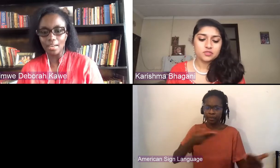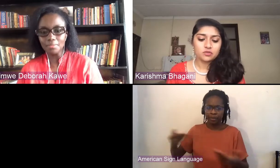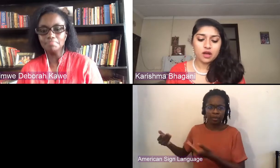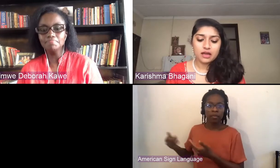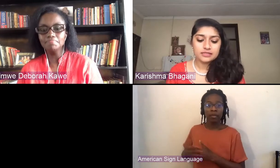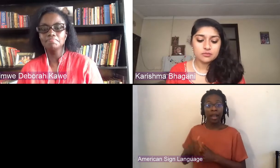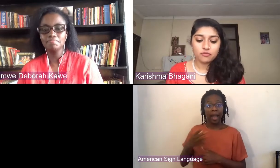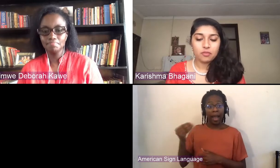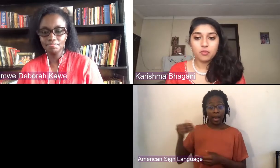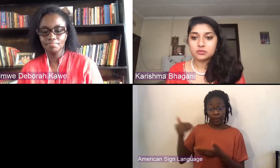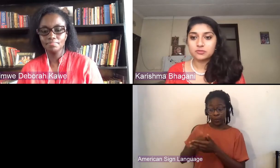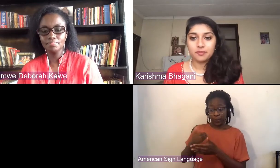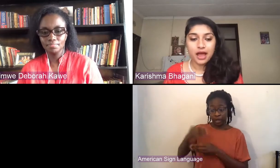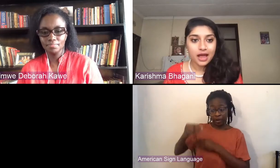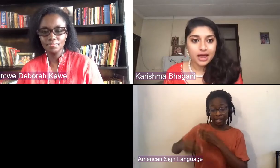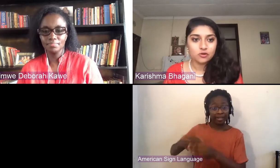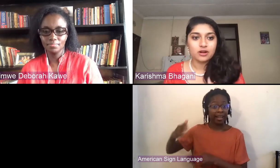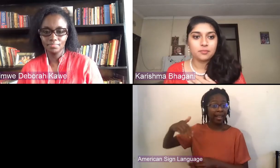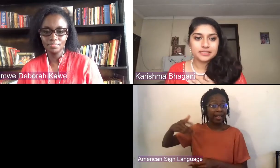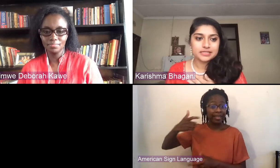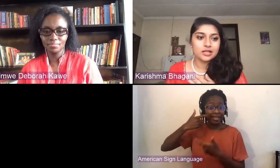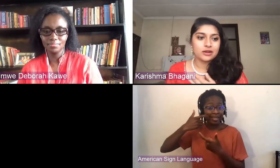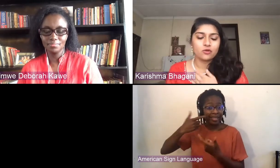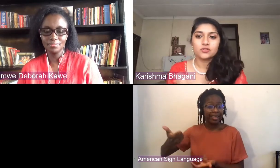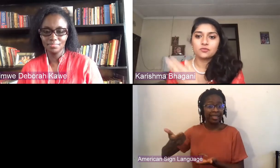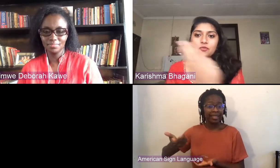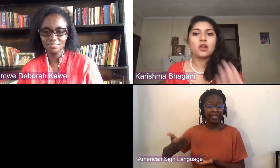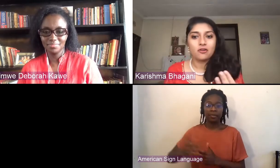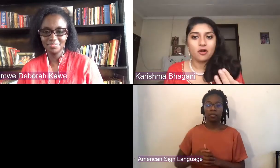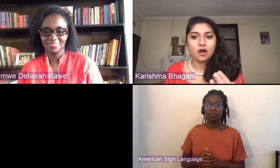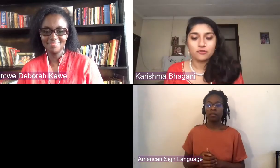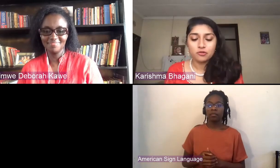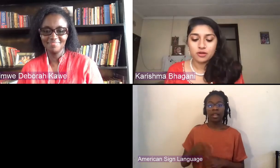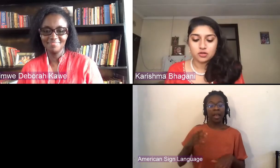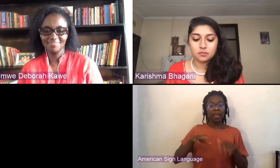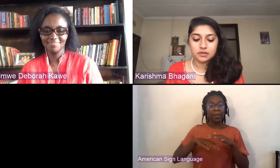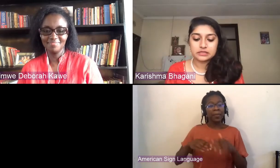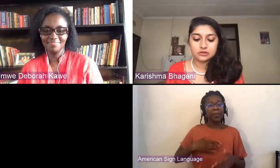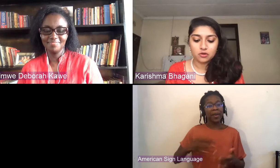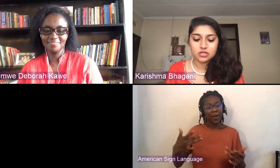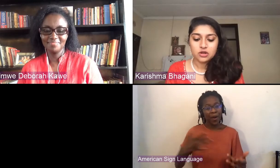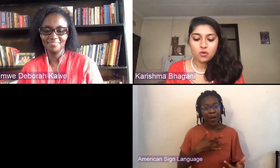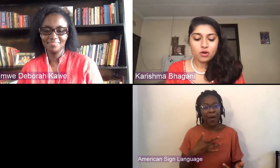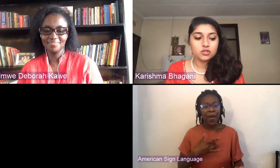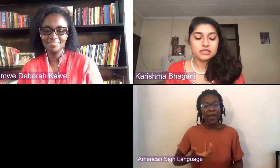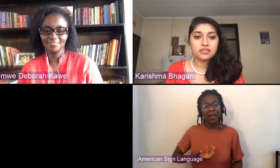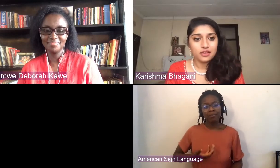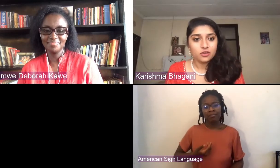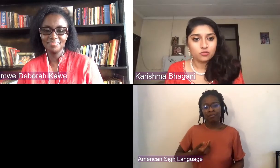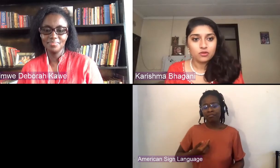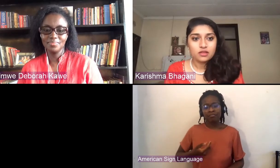So Asiimwe from the bottom of my heart on a personal and also for all of our viewers on a personal note want to say, thank you,